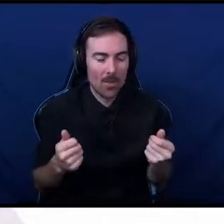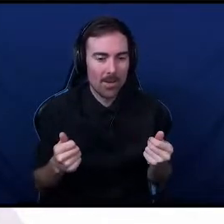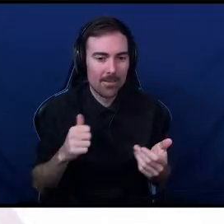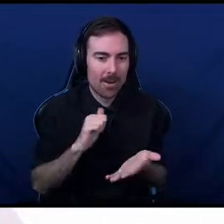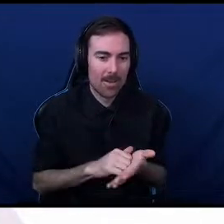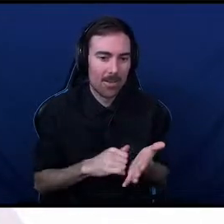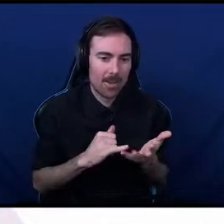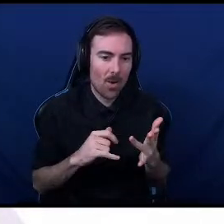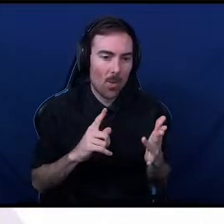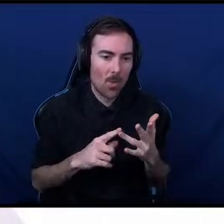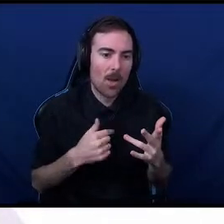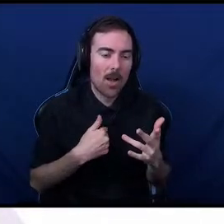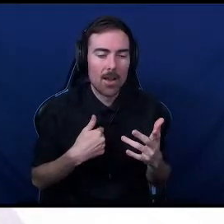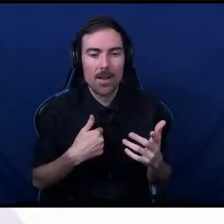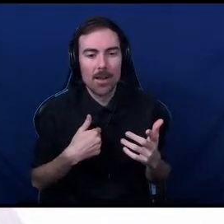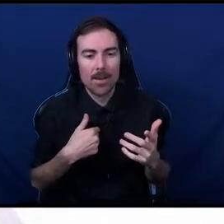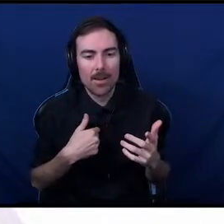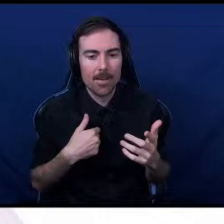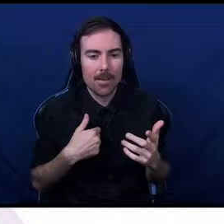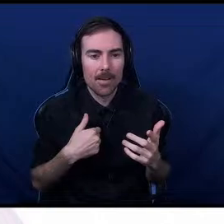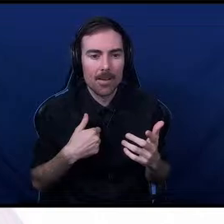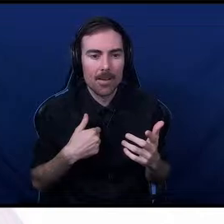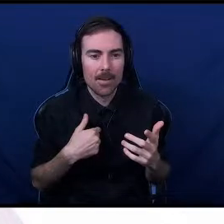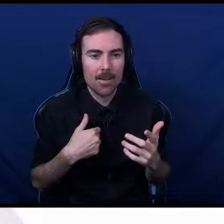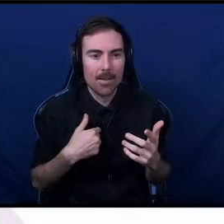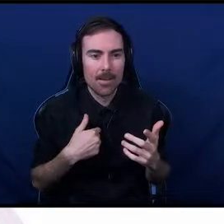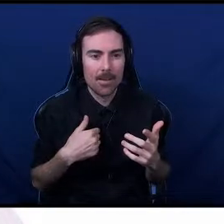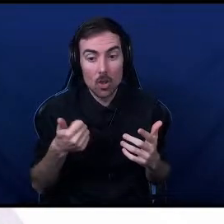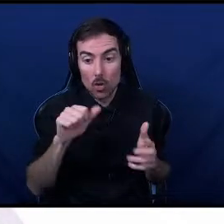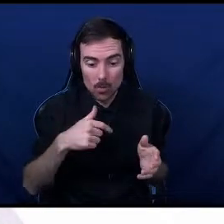I've been, I've utilised my disability to be able to be